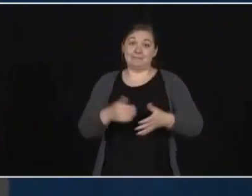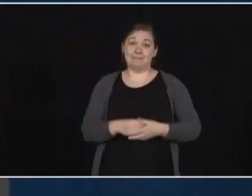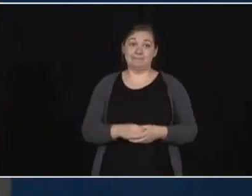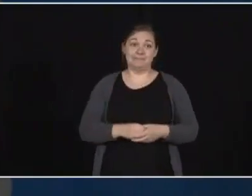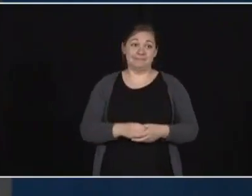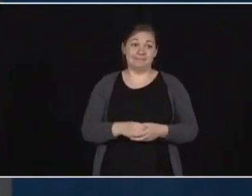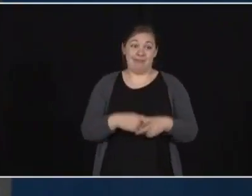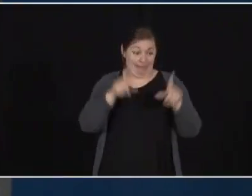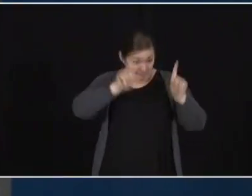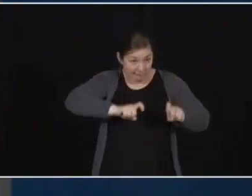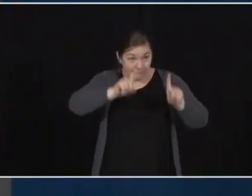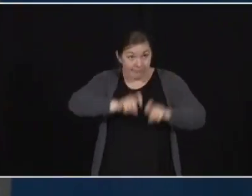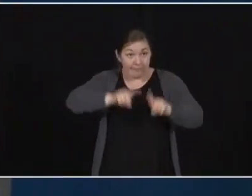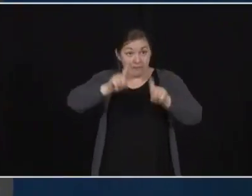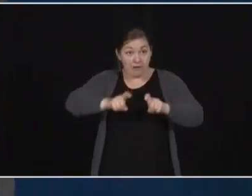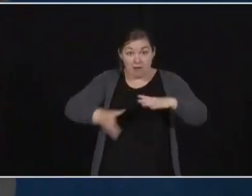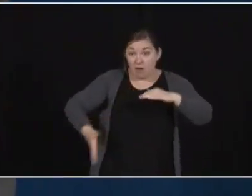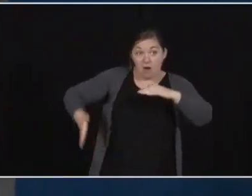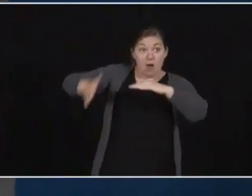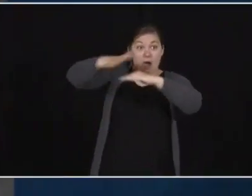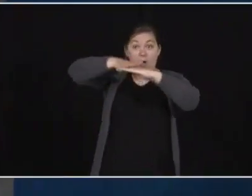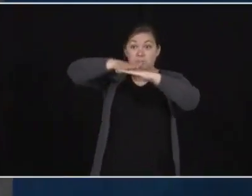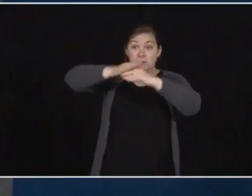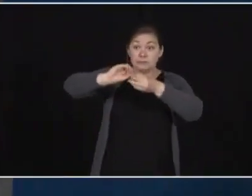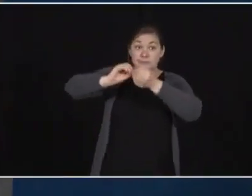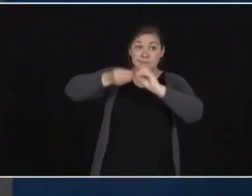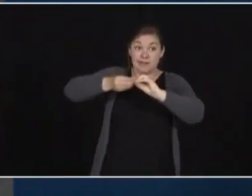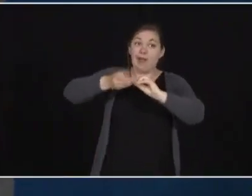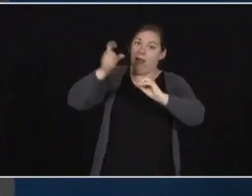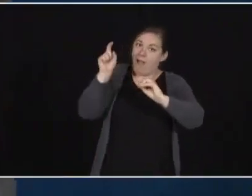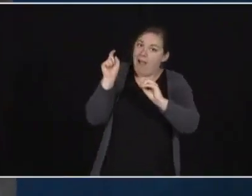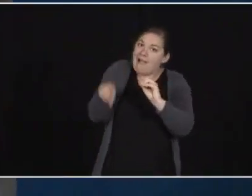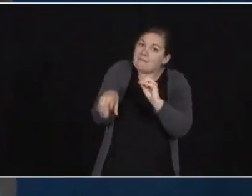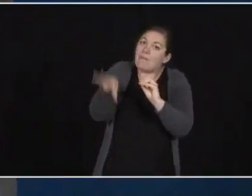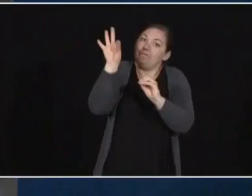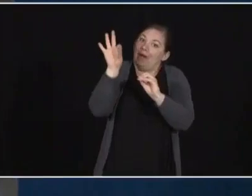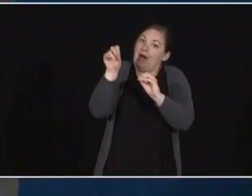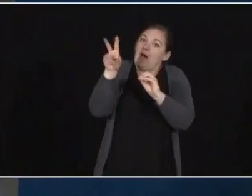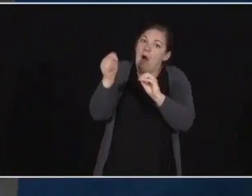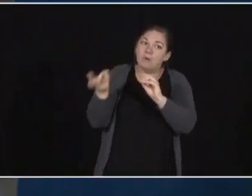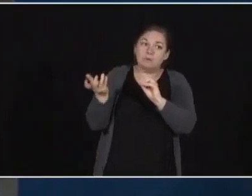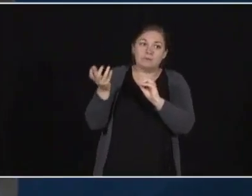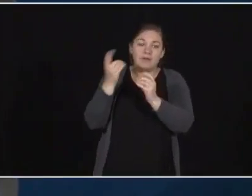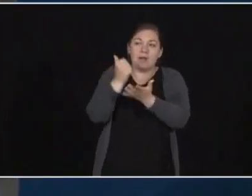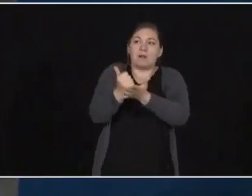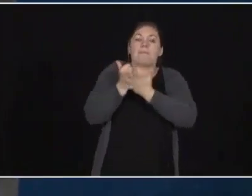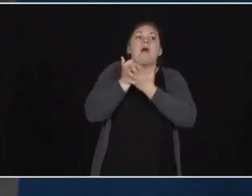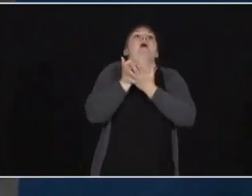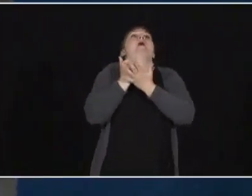testing. There are couple of steps beyond to get to these